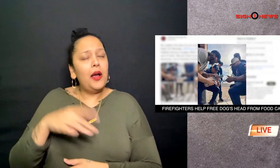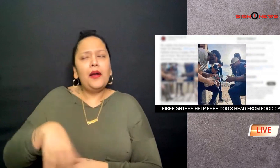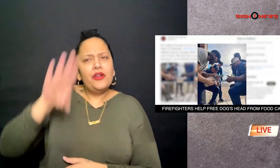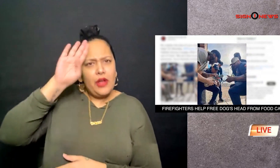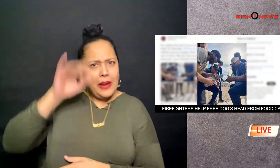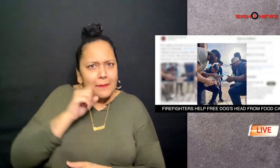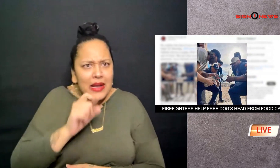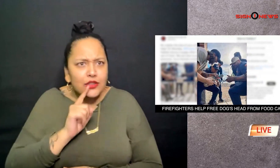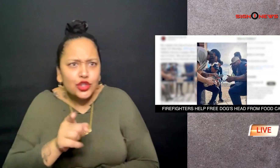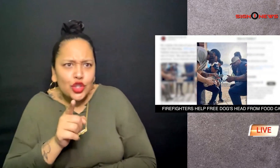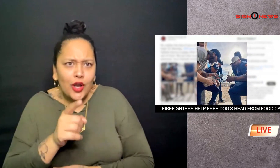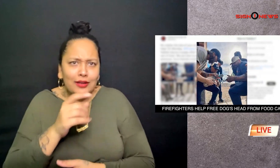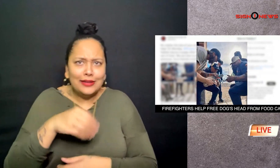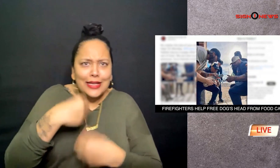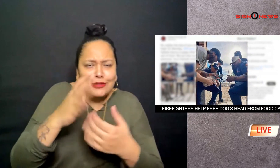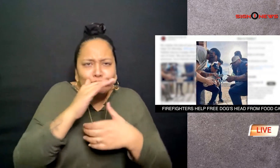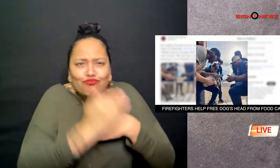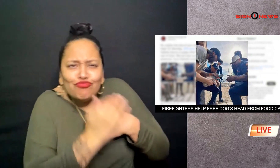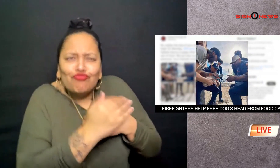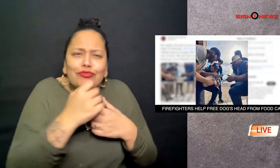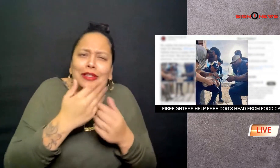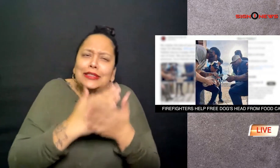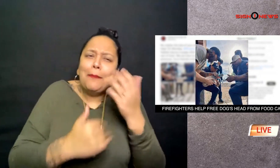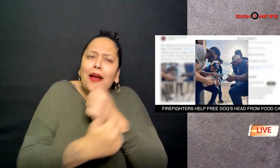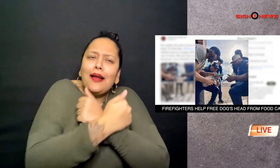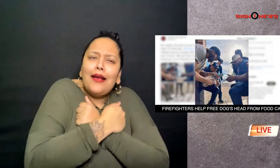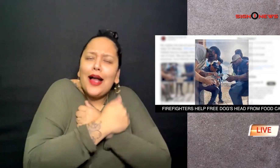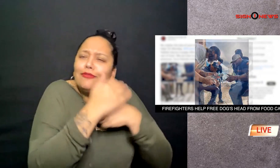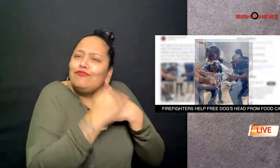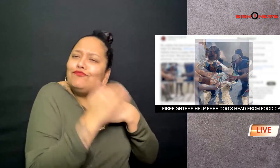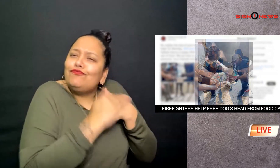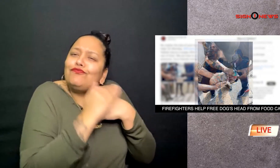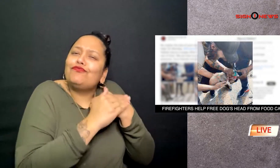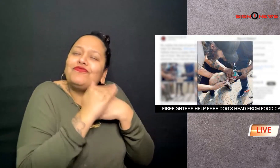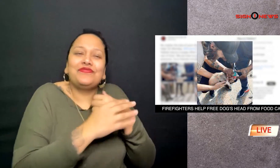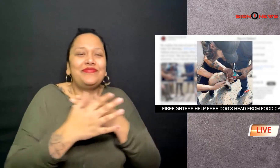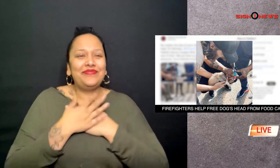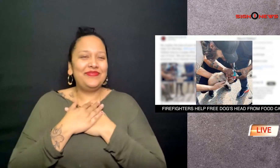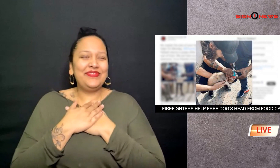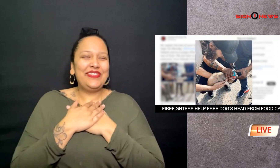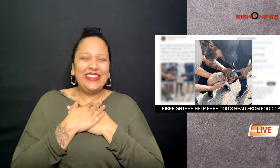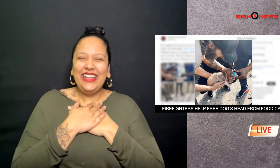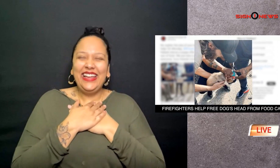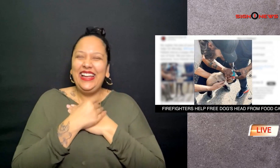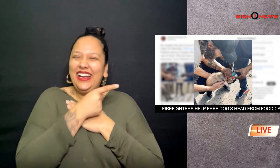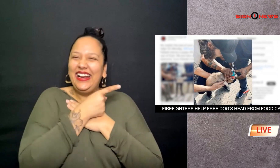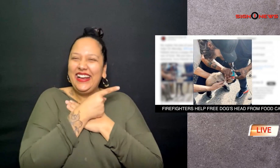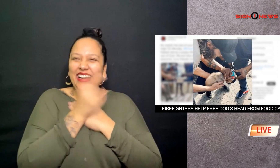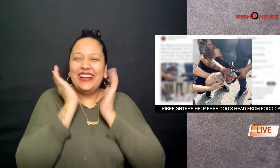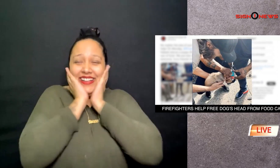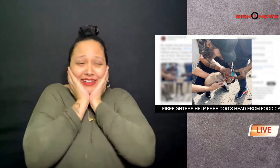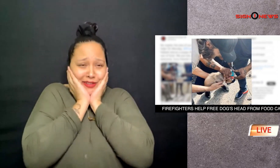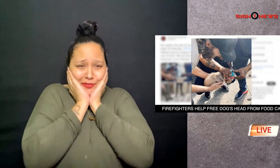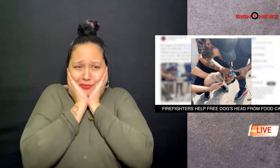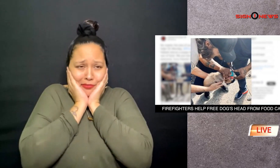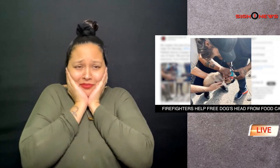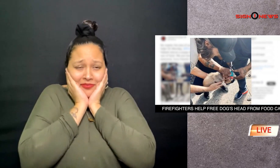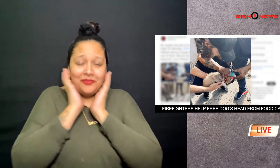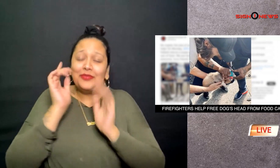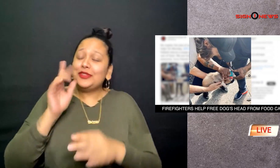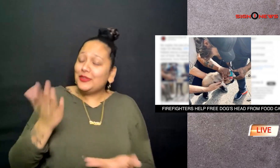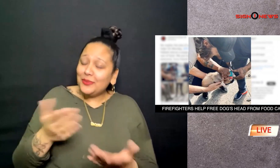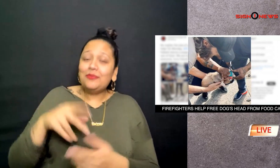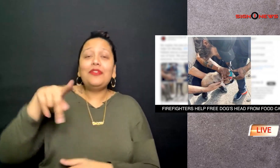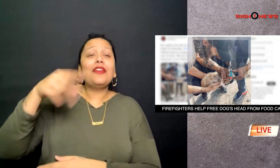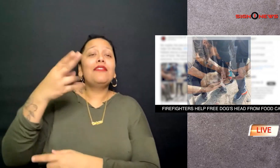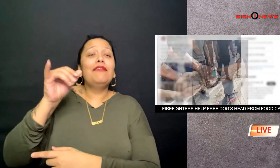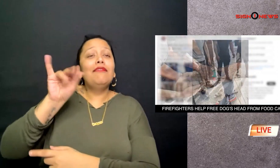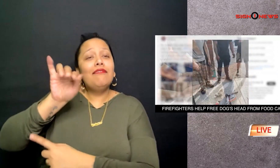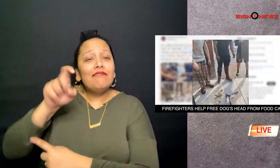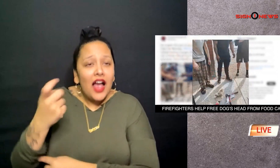the firefighters made sure to give the puppy some love afterwards the Phoenix fire department